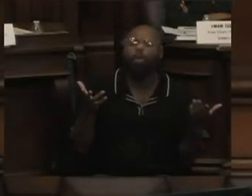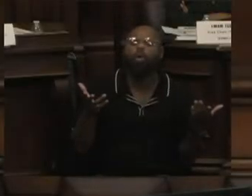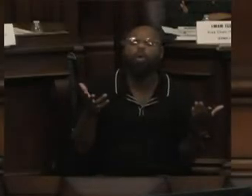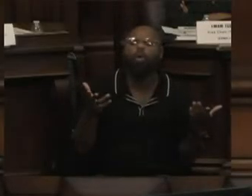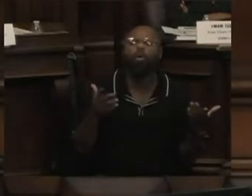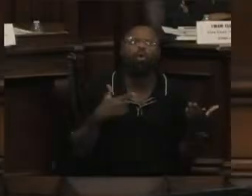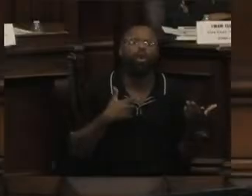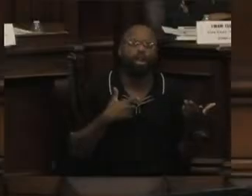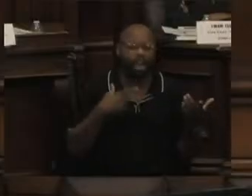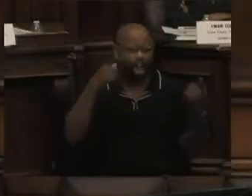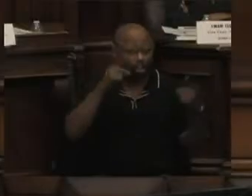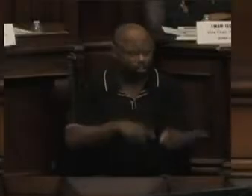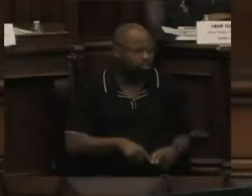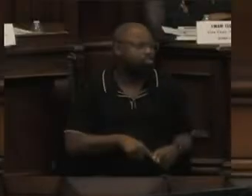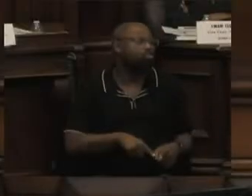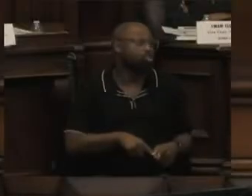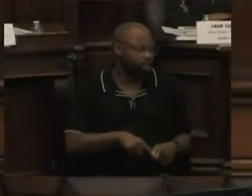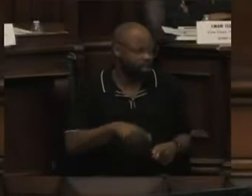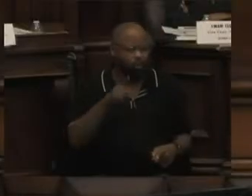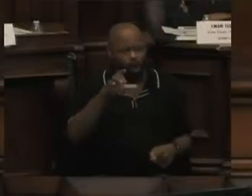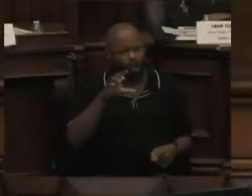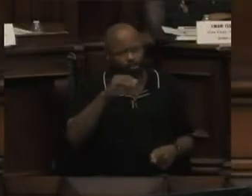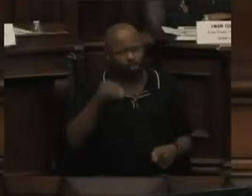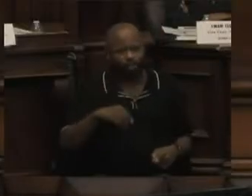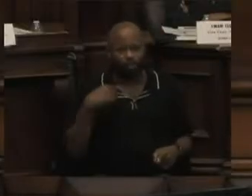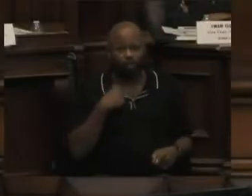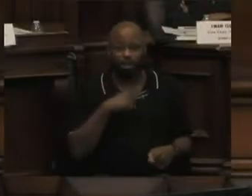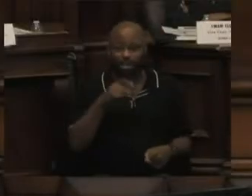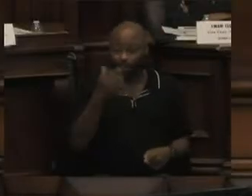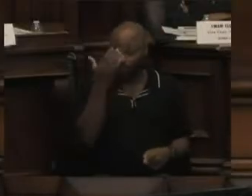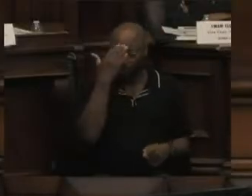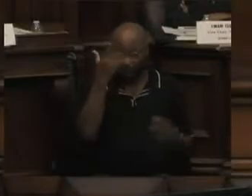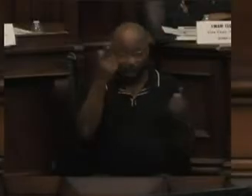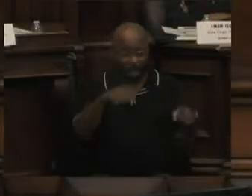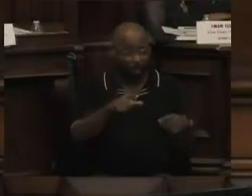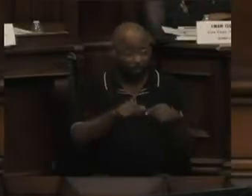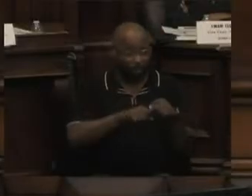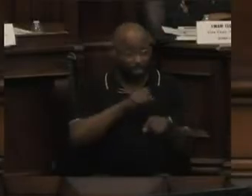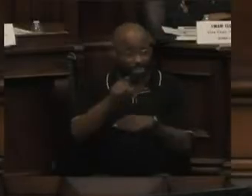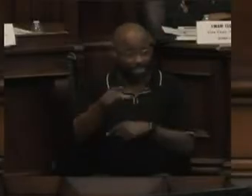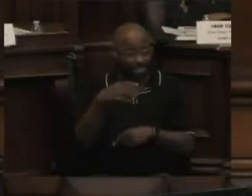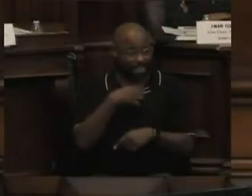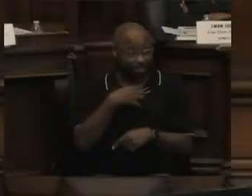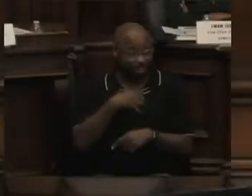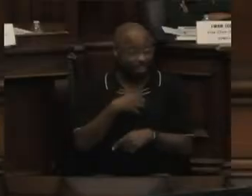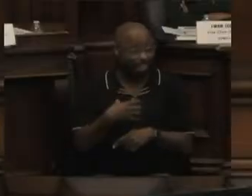in order to get the response back, or is there a way because